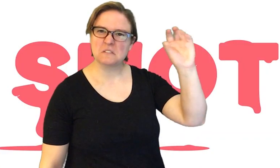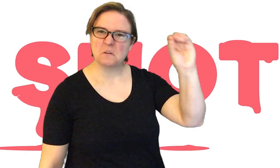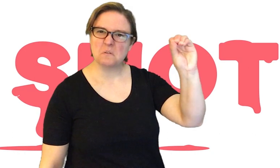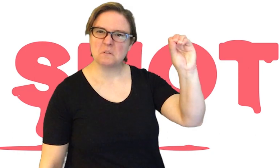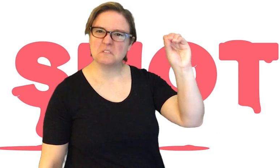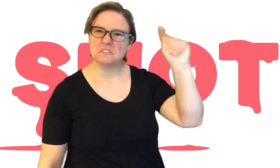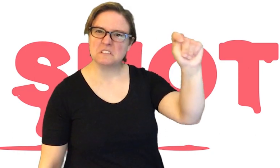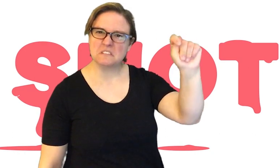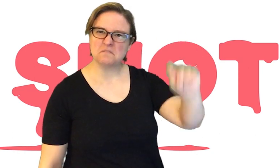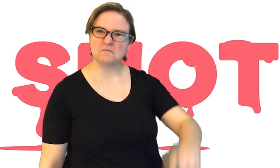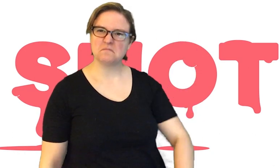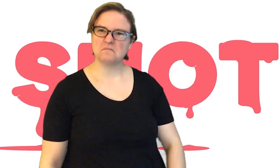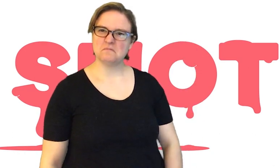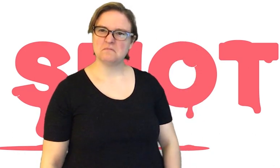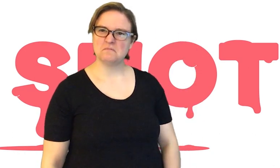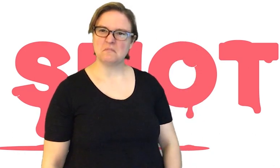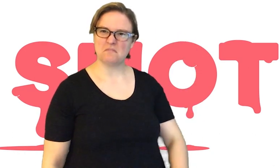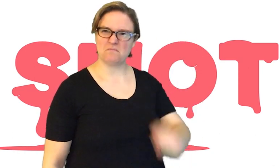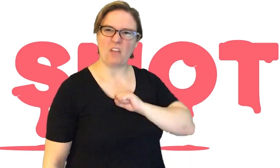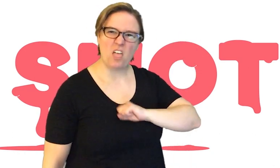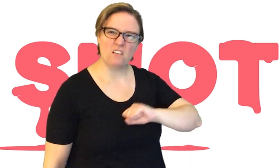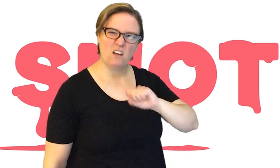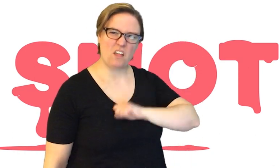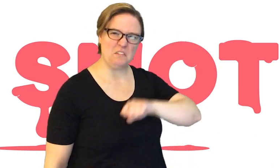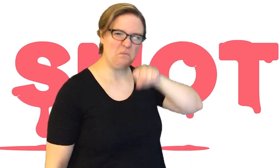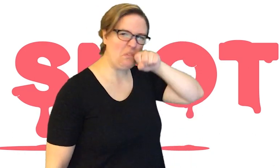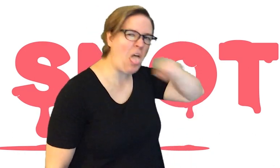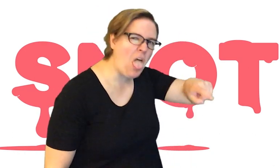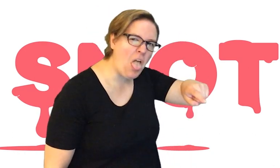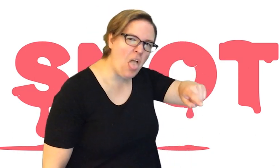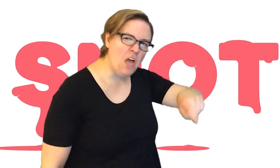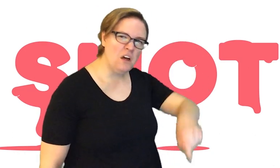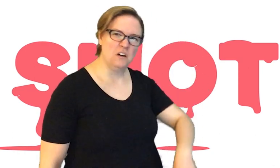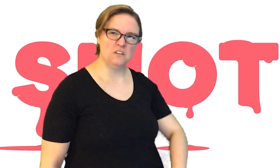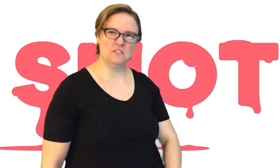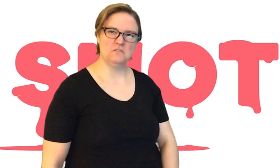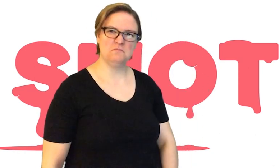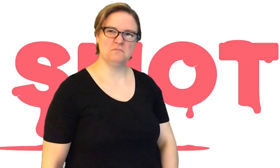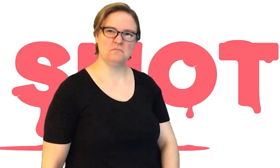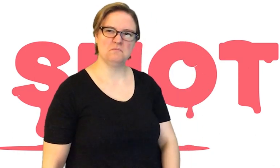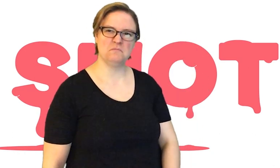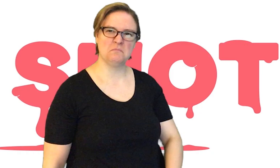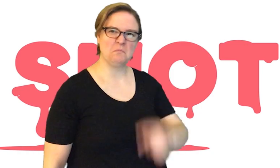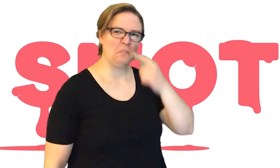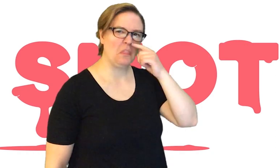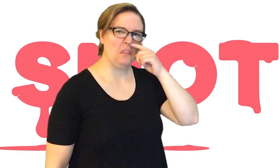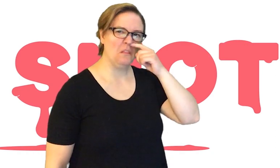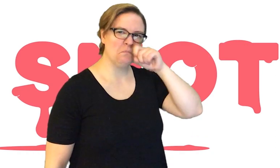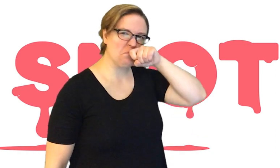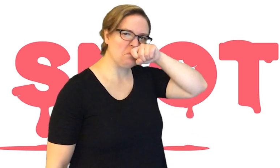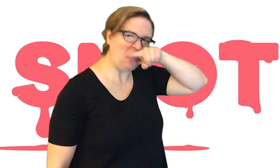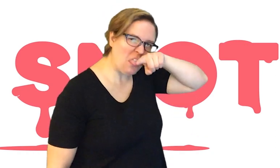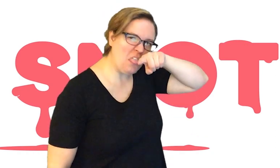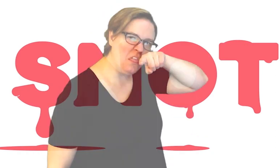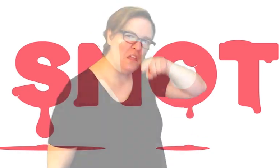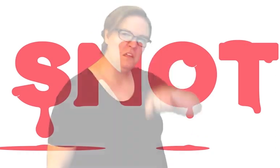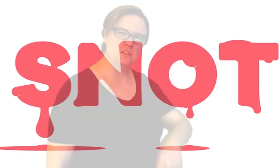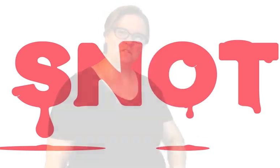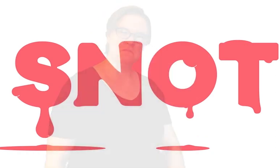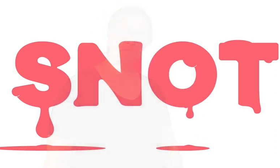Snot, coughing, and snot comes out, snot.